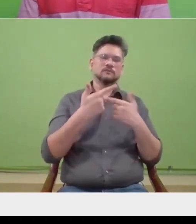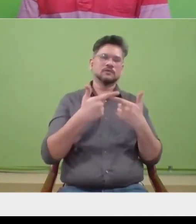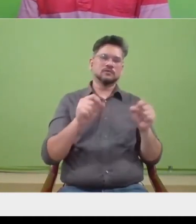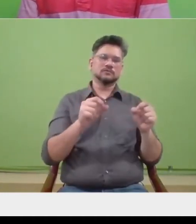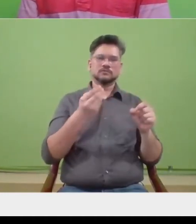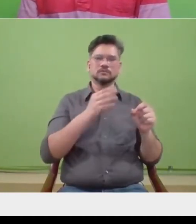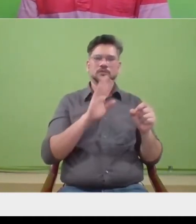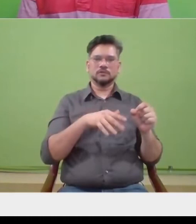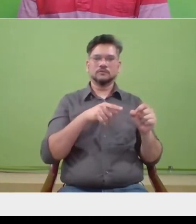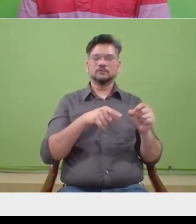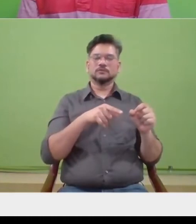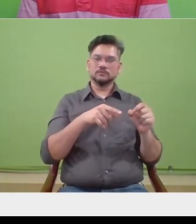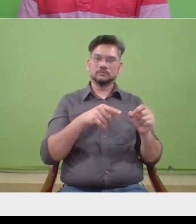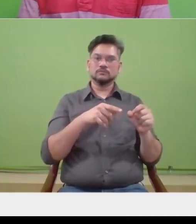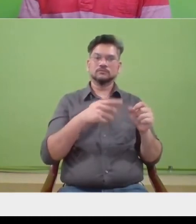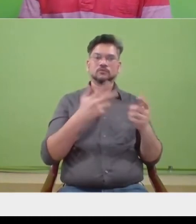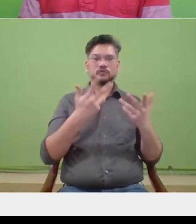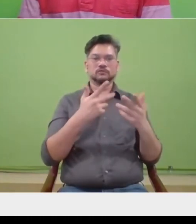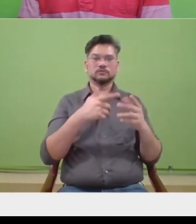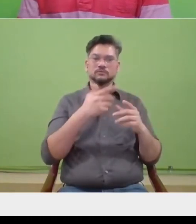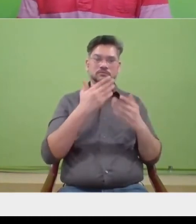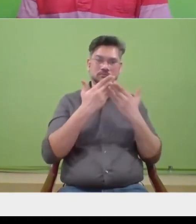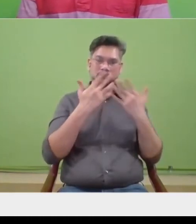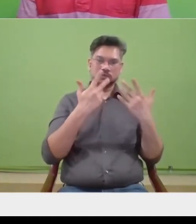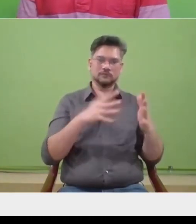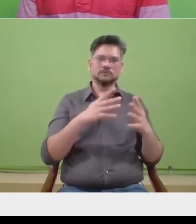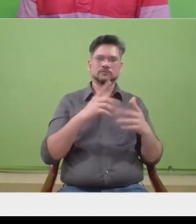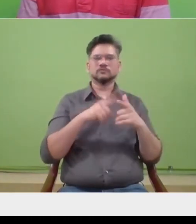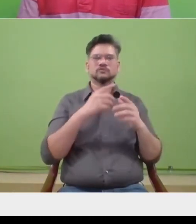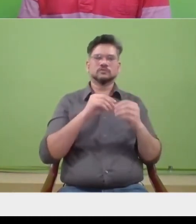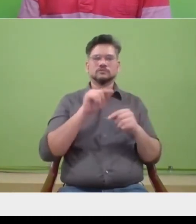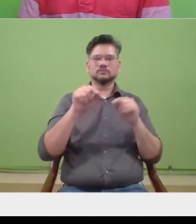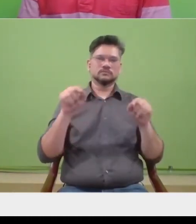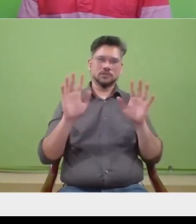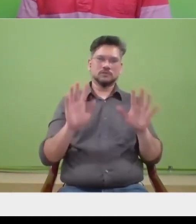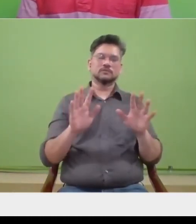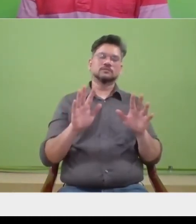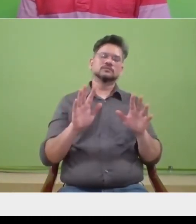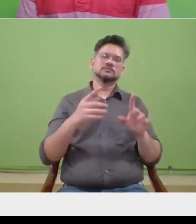of our students got jobs there but also they could introduce basic concepts of